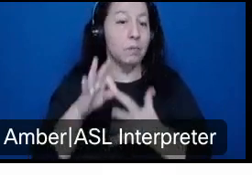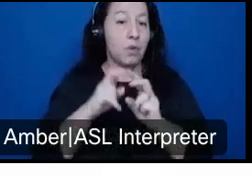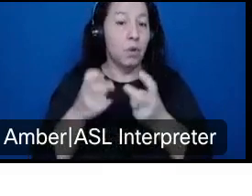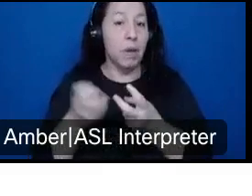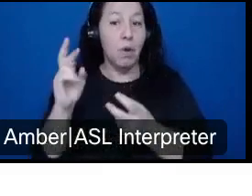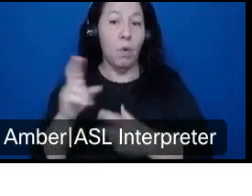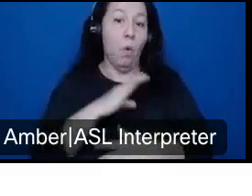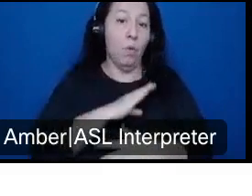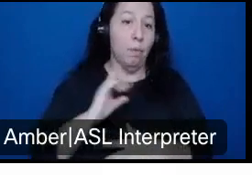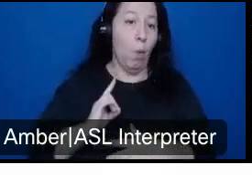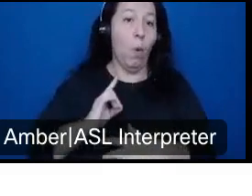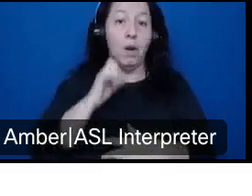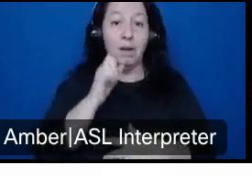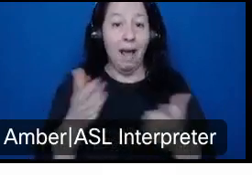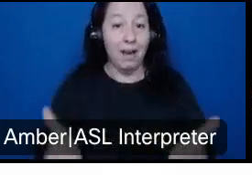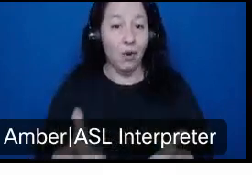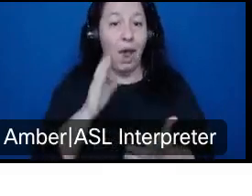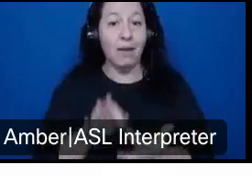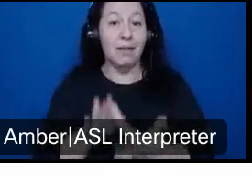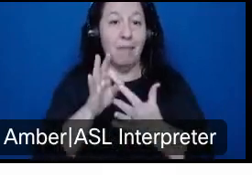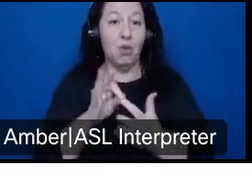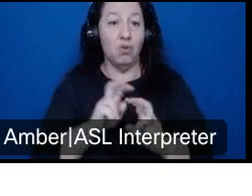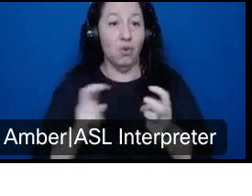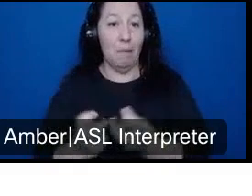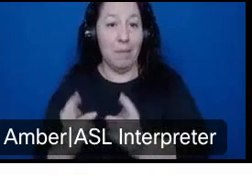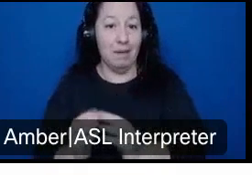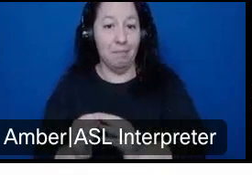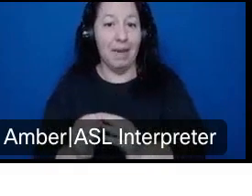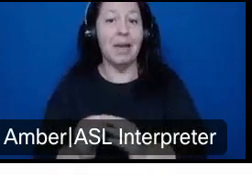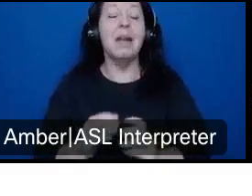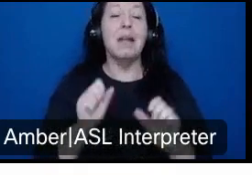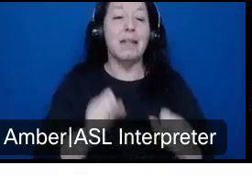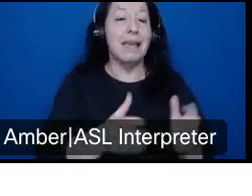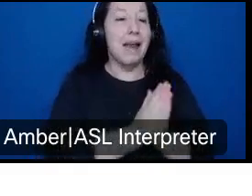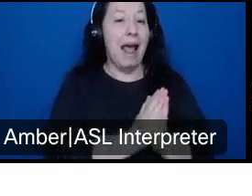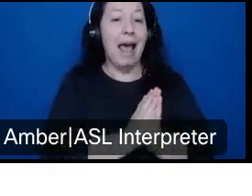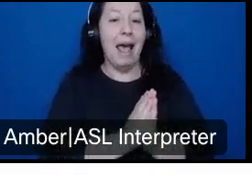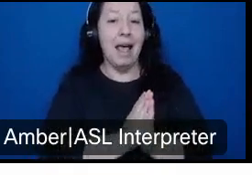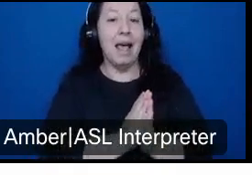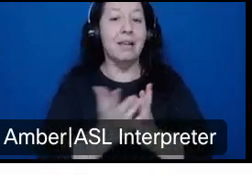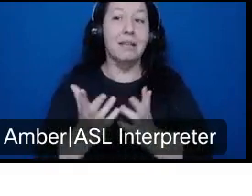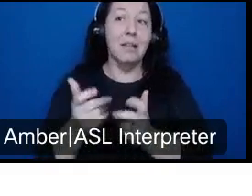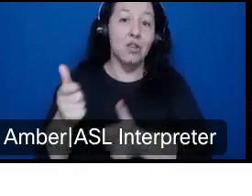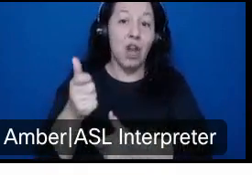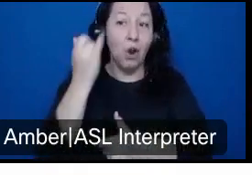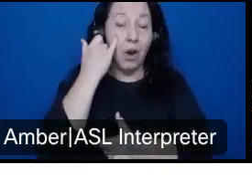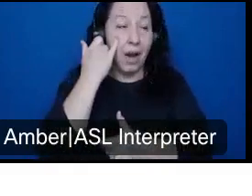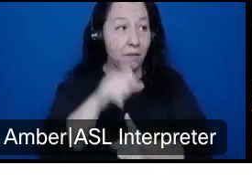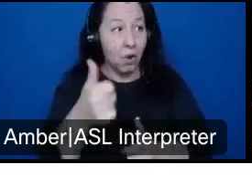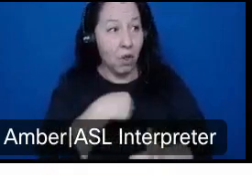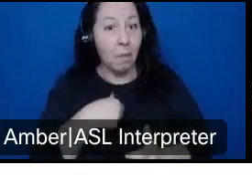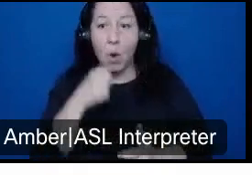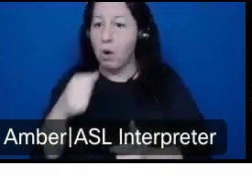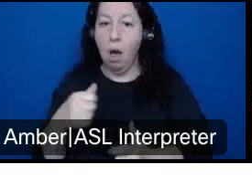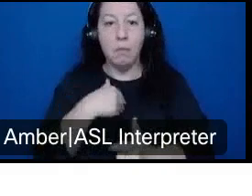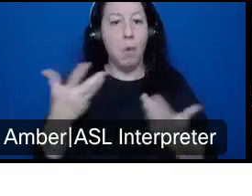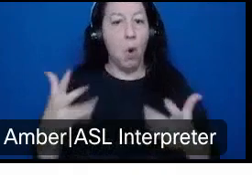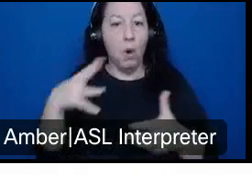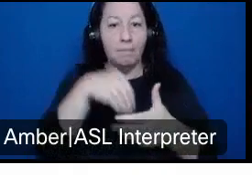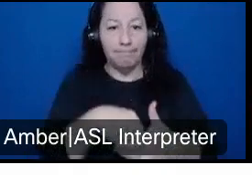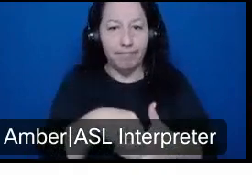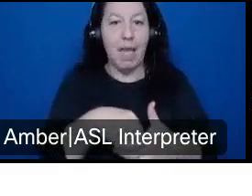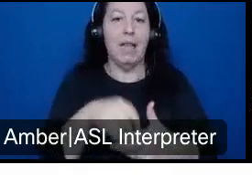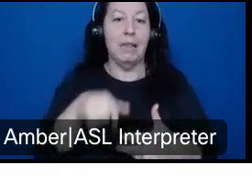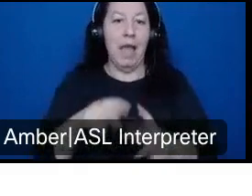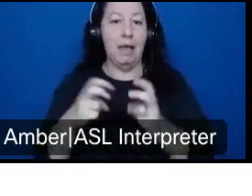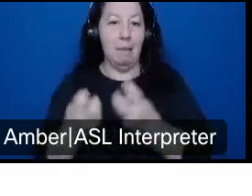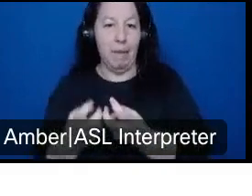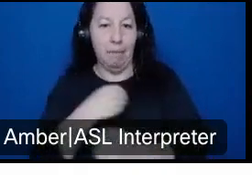A rescheduled committee meeting the member may ask the chair of the board to request that another board member. Not a member of that committee attend the scheduled meeting and be counted as a member for purpose of quorum and voting.